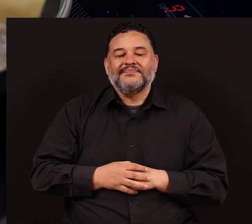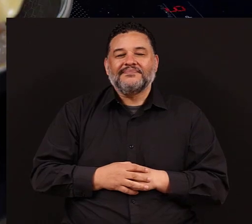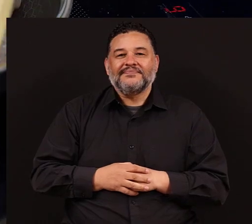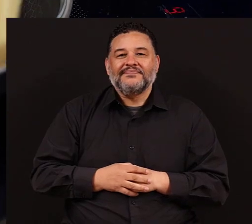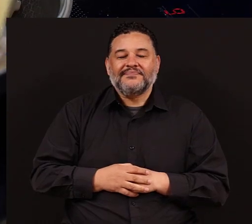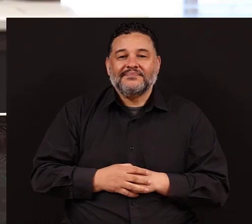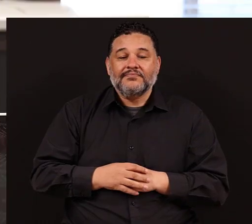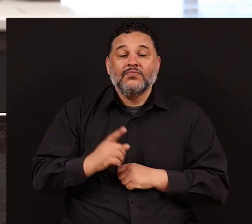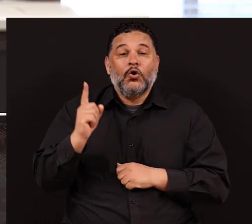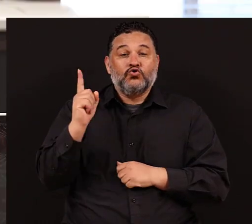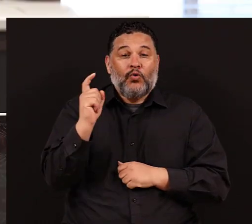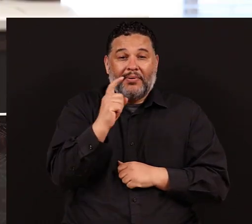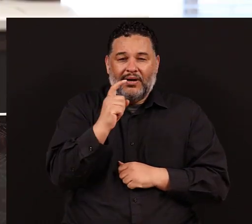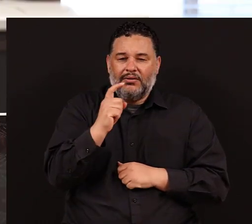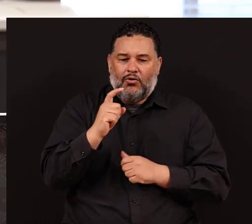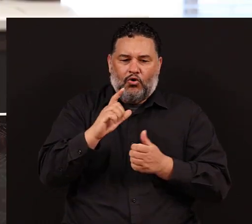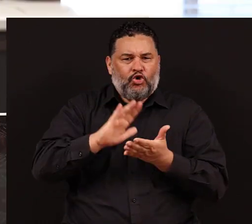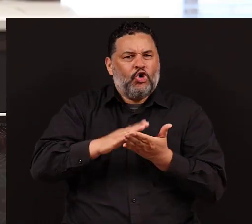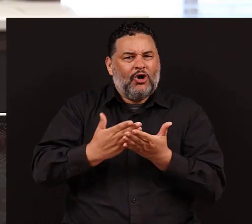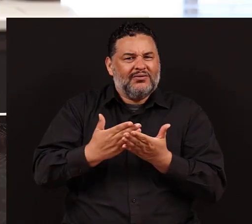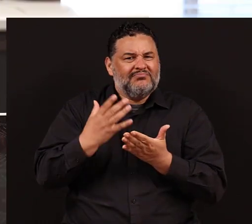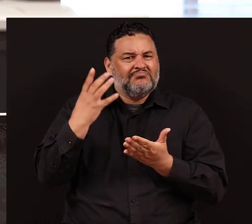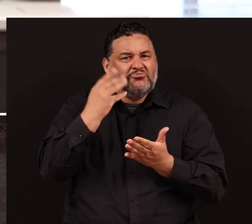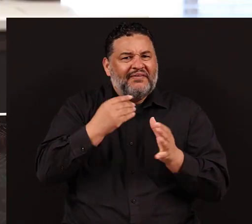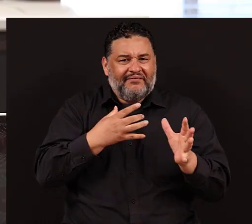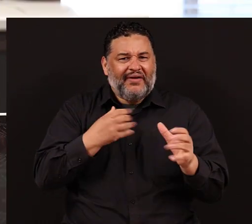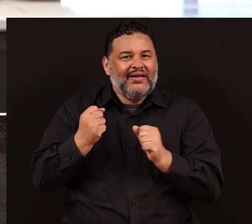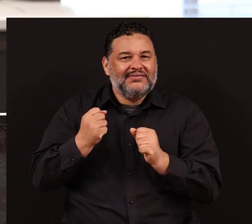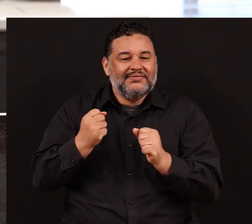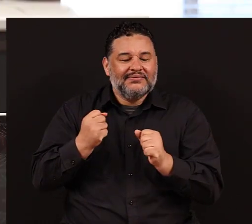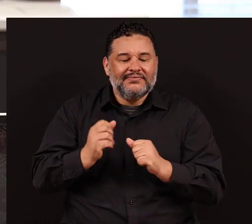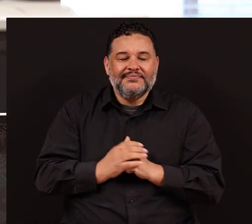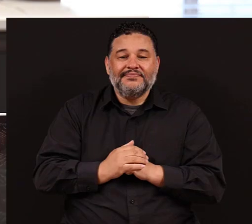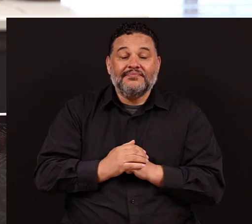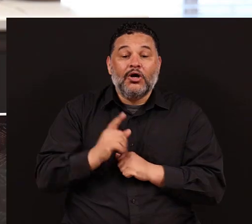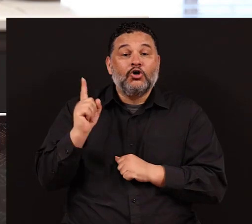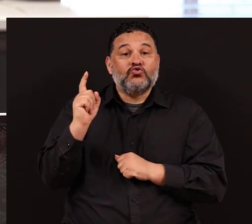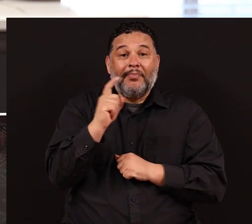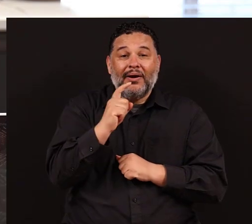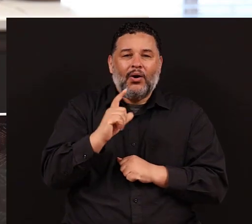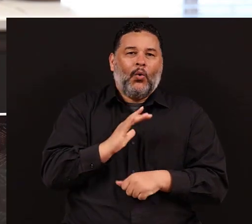Shrimp cooks relatively very fast. The nice thing about shrimp is you can tell when it's cooked